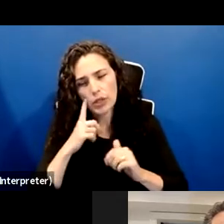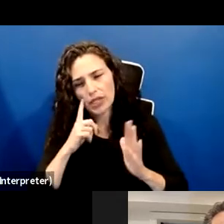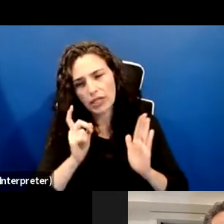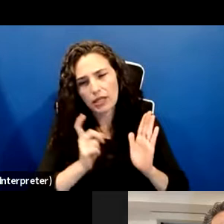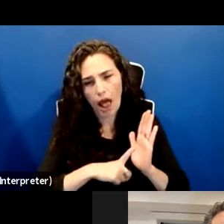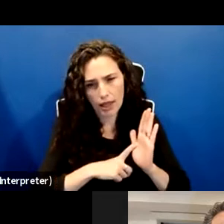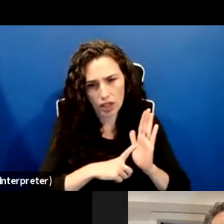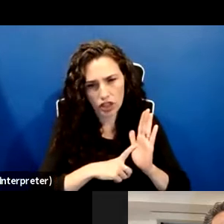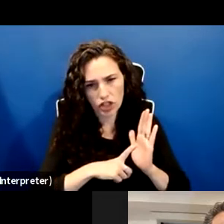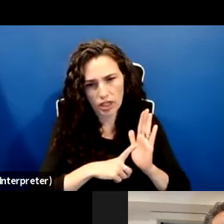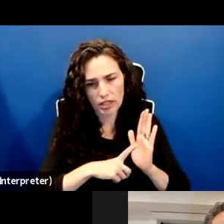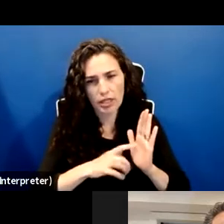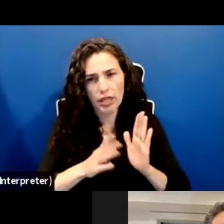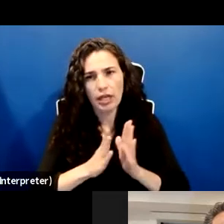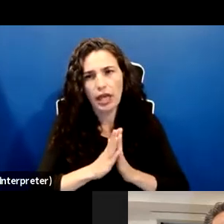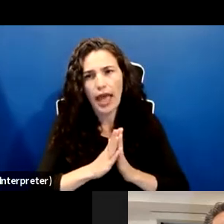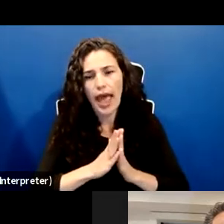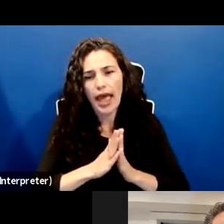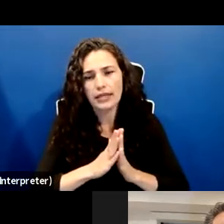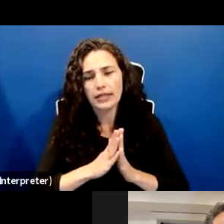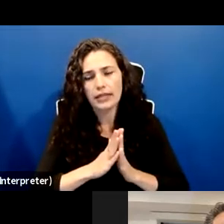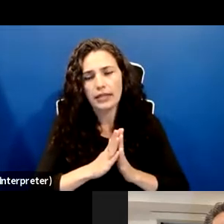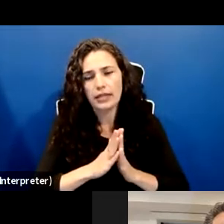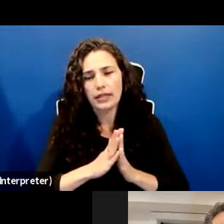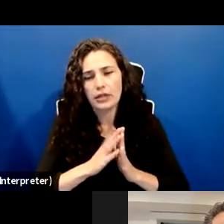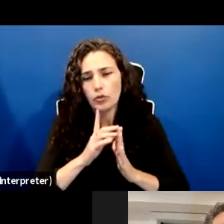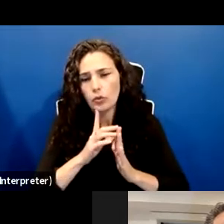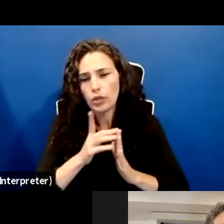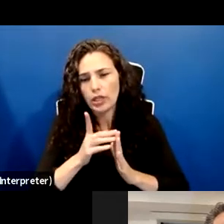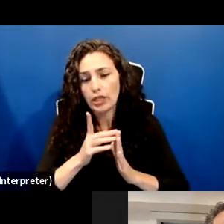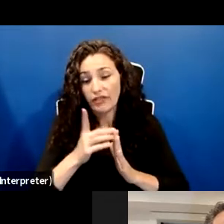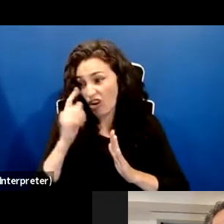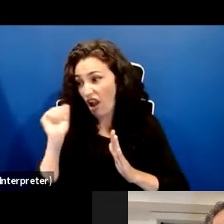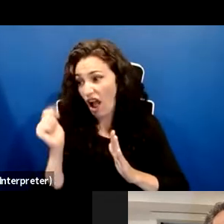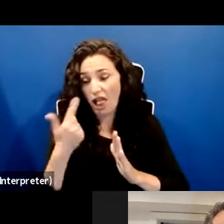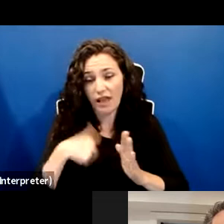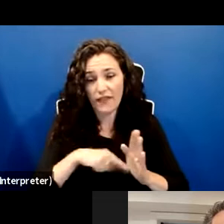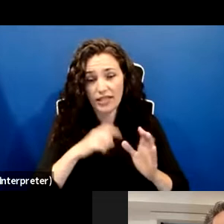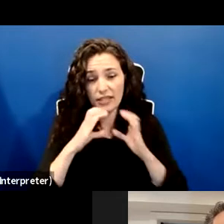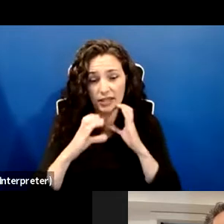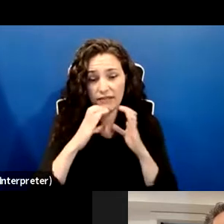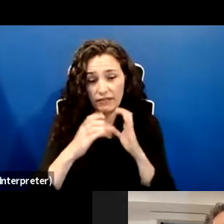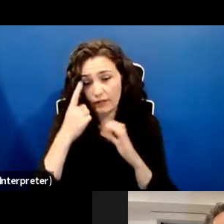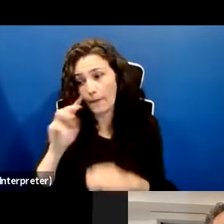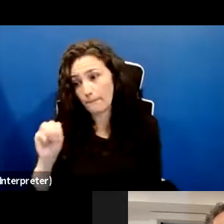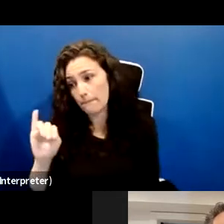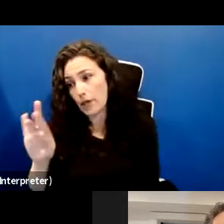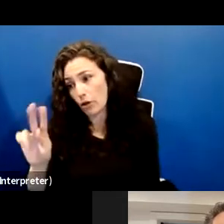And also Mirtha, all of them actually was very important to us to communicate it. So people understand that they're not just like